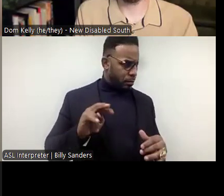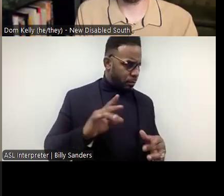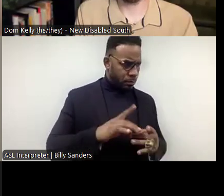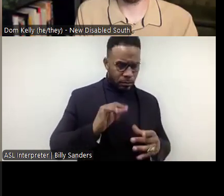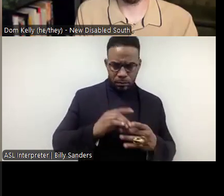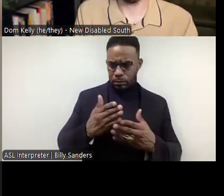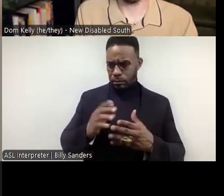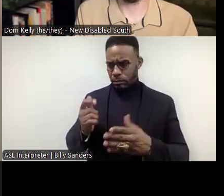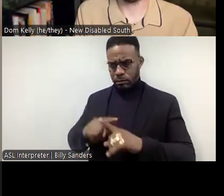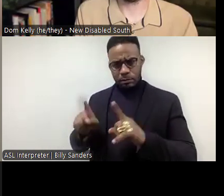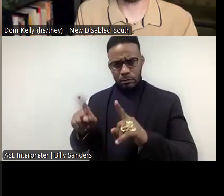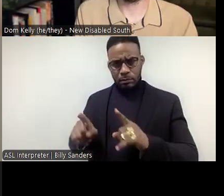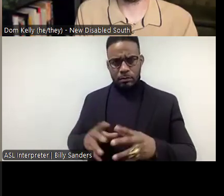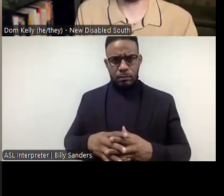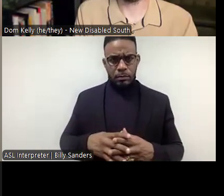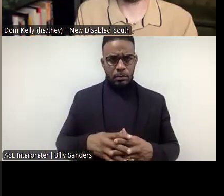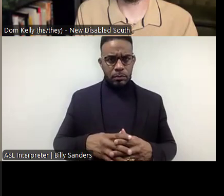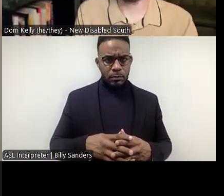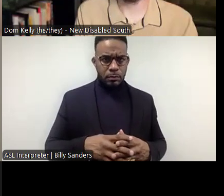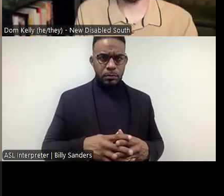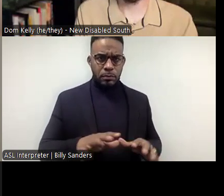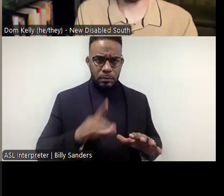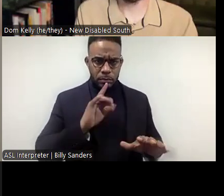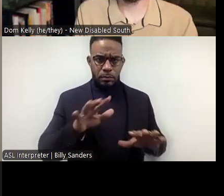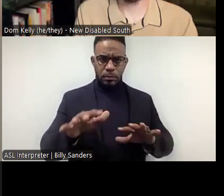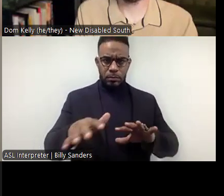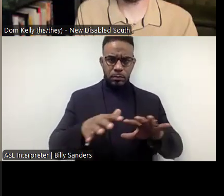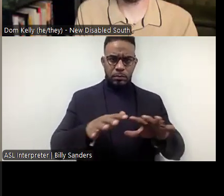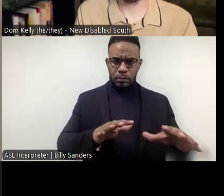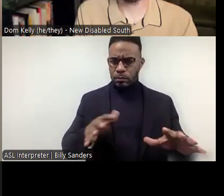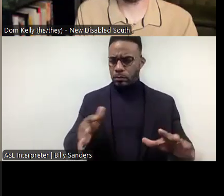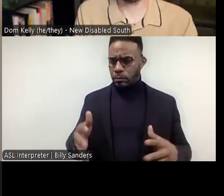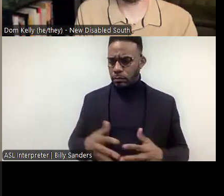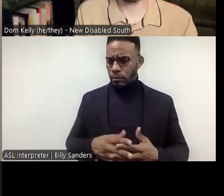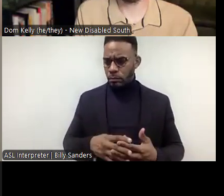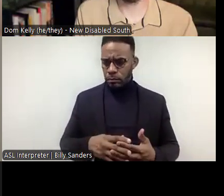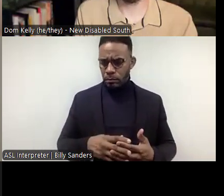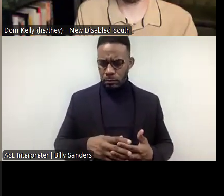Anita, I support what you were saying. I'm going to say